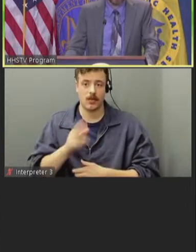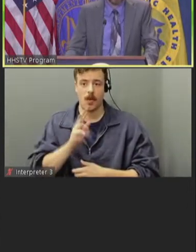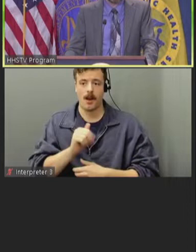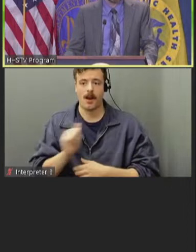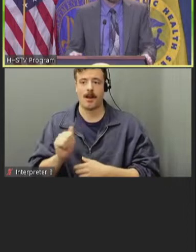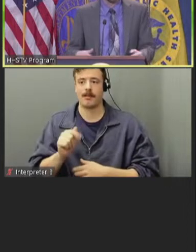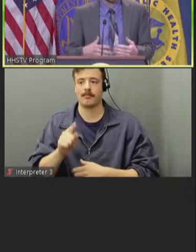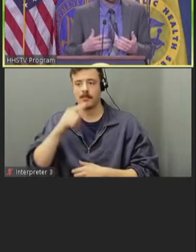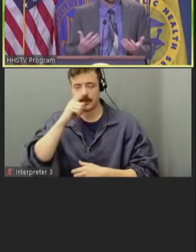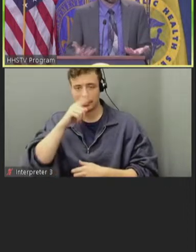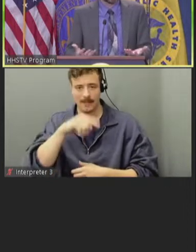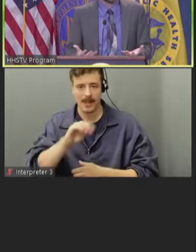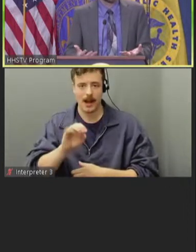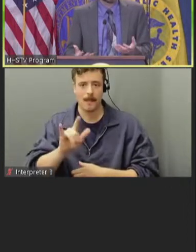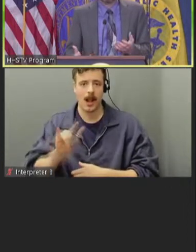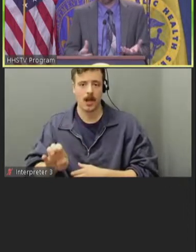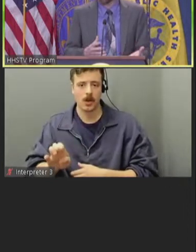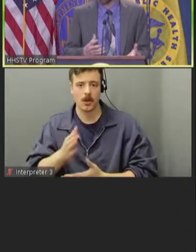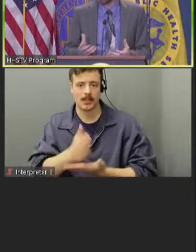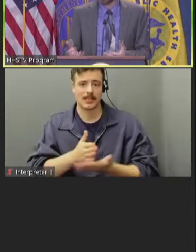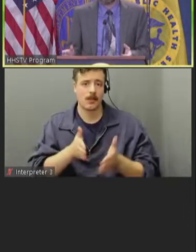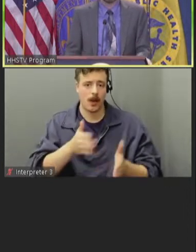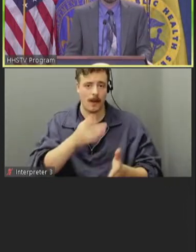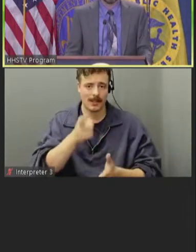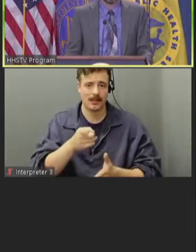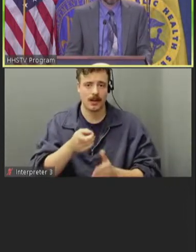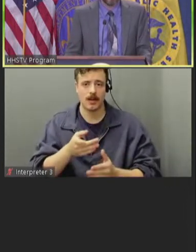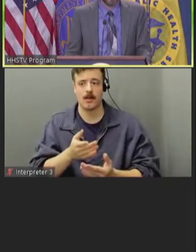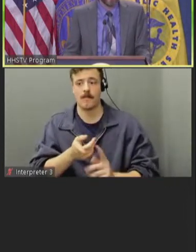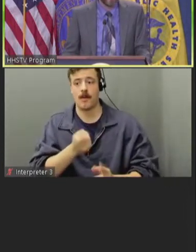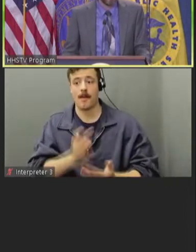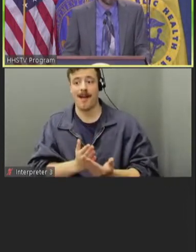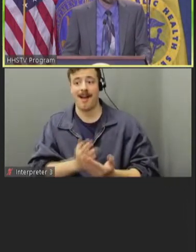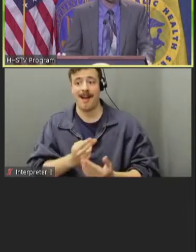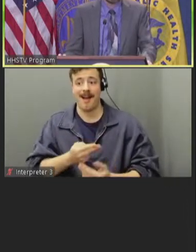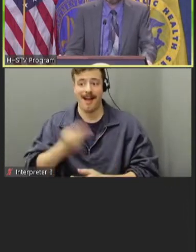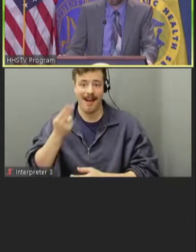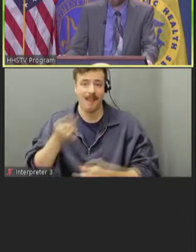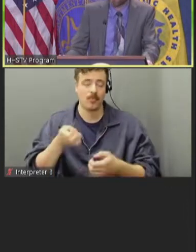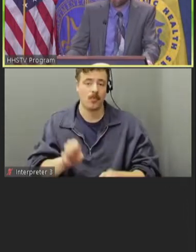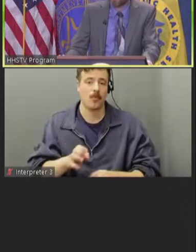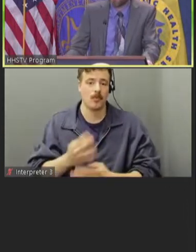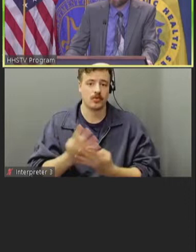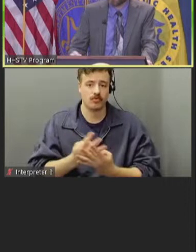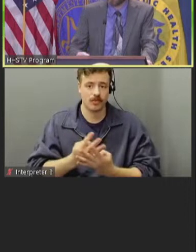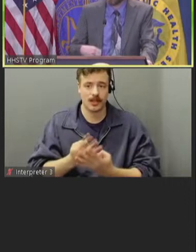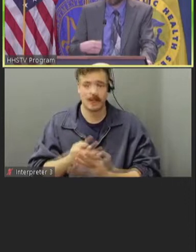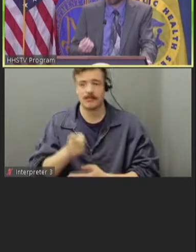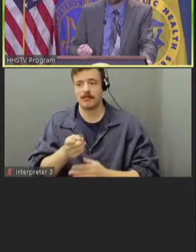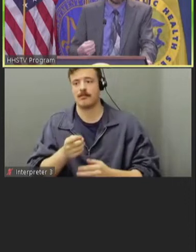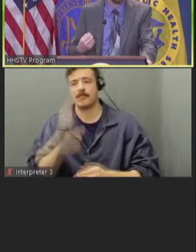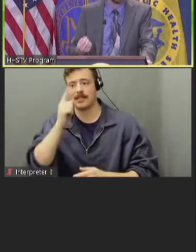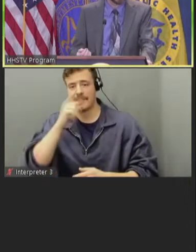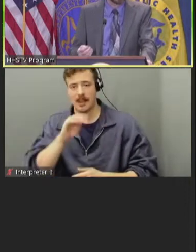this is a result in some ways because they come from high-throughput screens. Also, synthetic molecules make it very easy to manufacture. So,